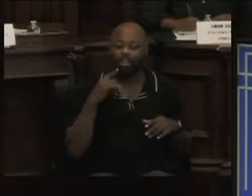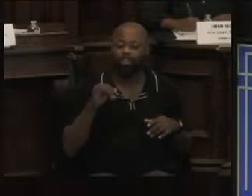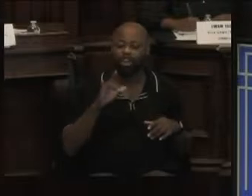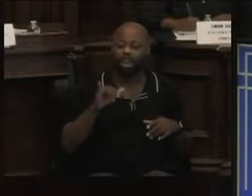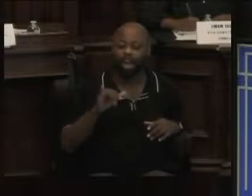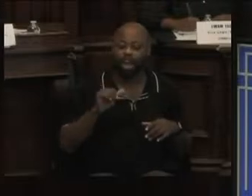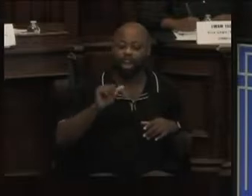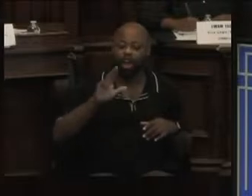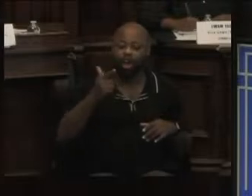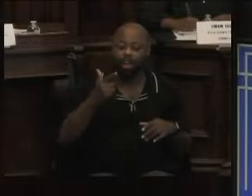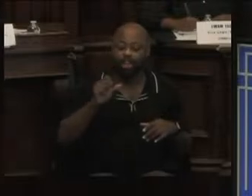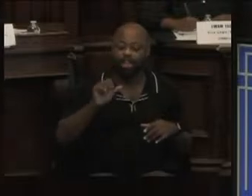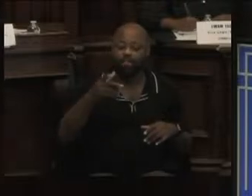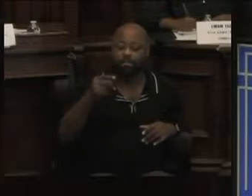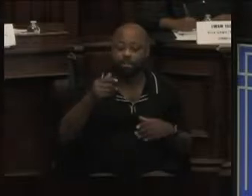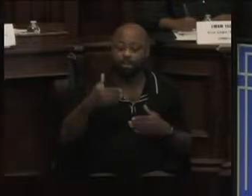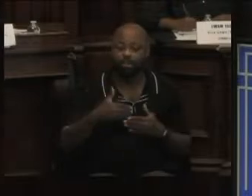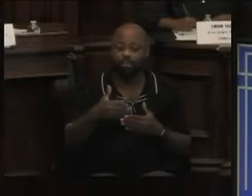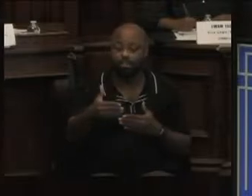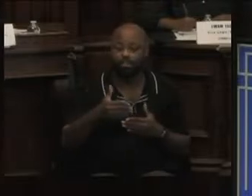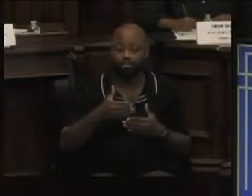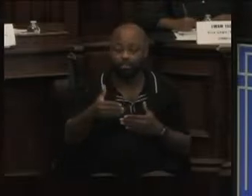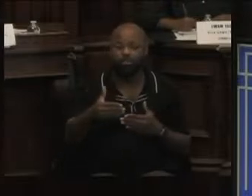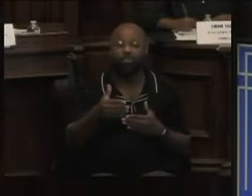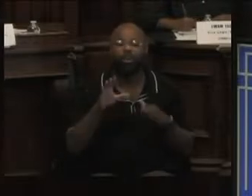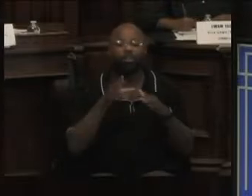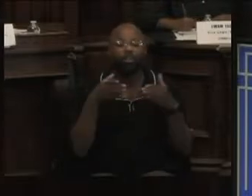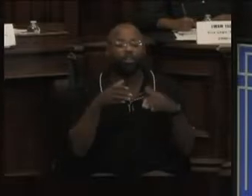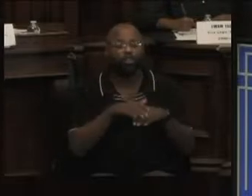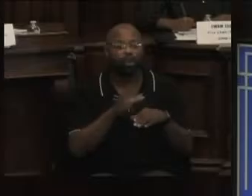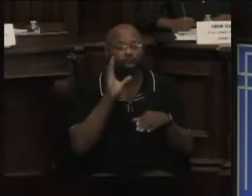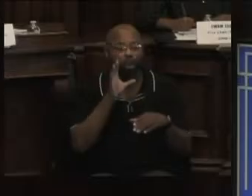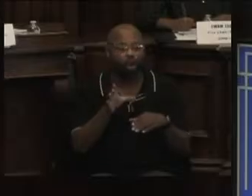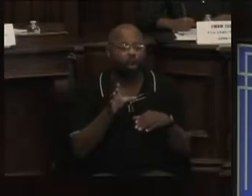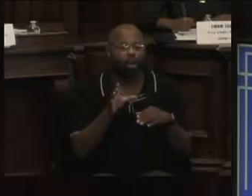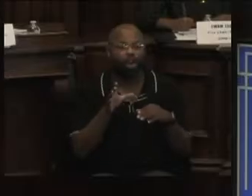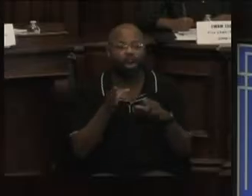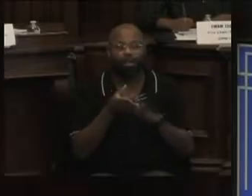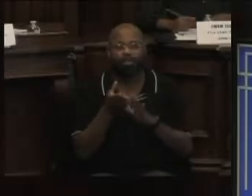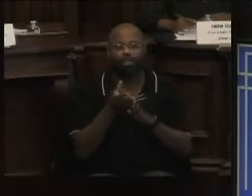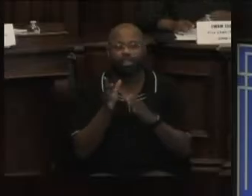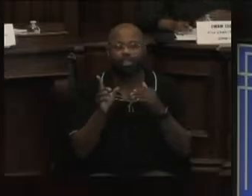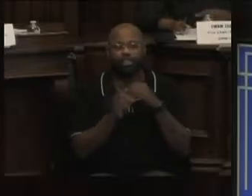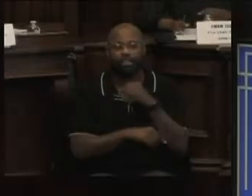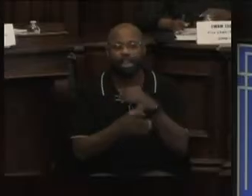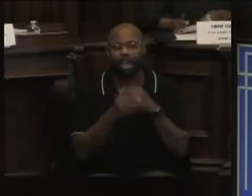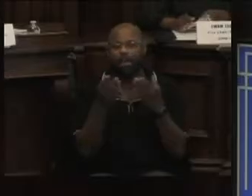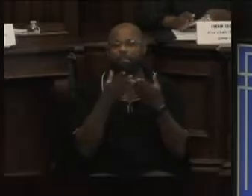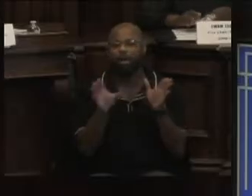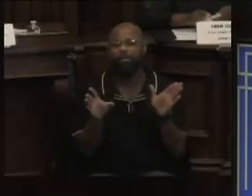rolling. But we'll look, we're looking at July, August and